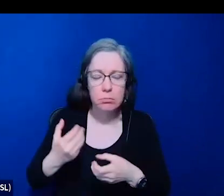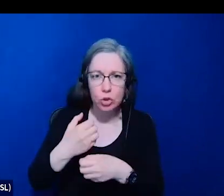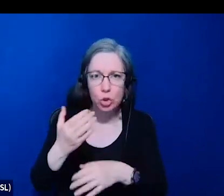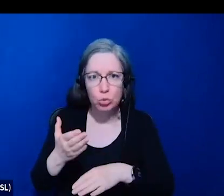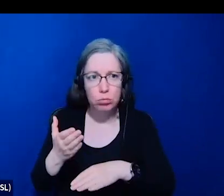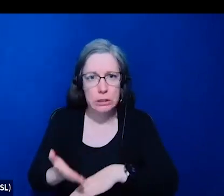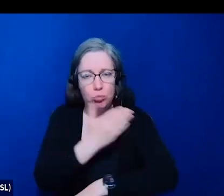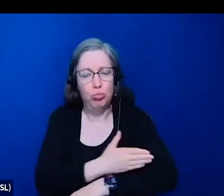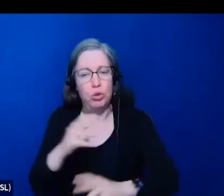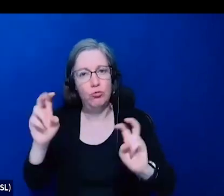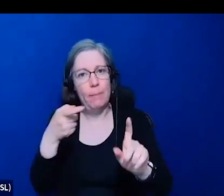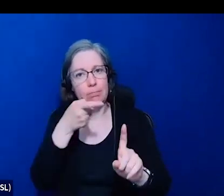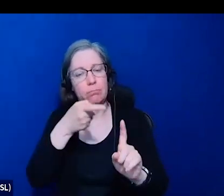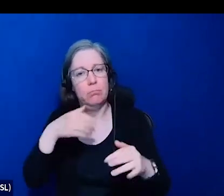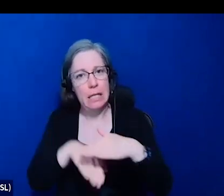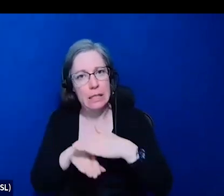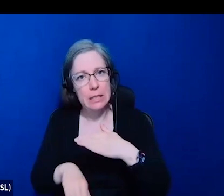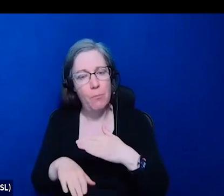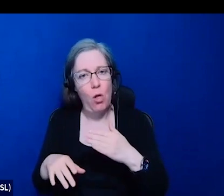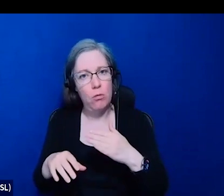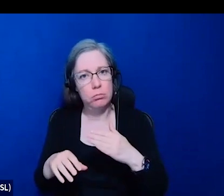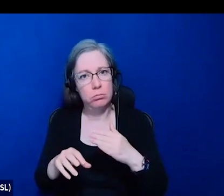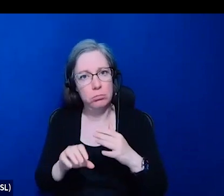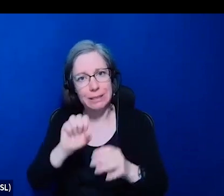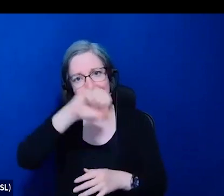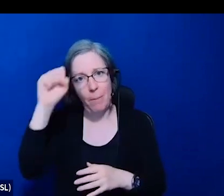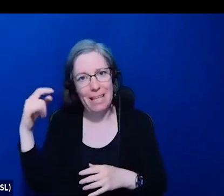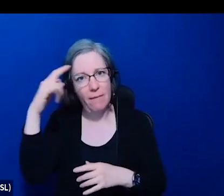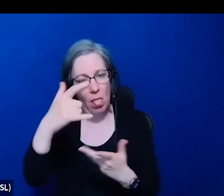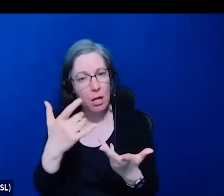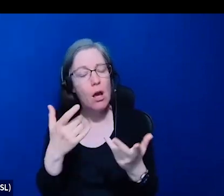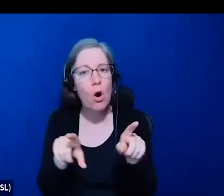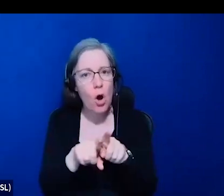I'll also be reaching out to you about the accessible analog topic, if you don't mind." Yes, please.